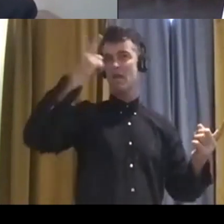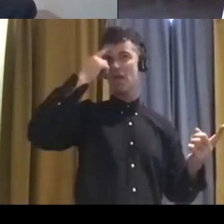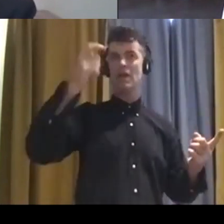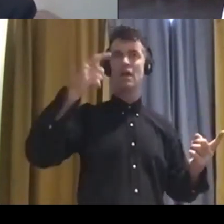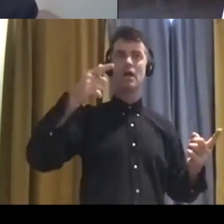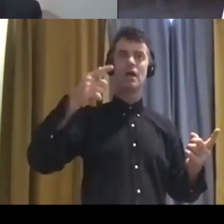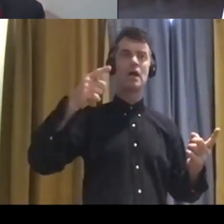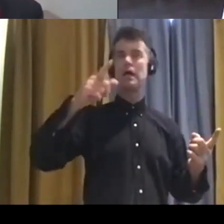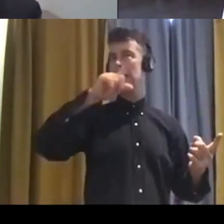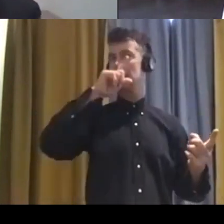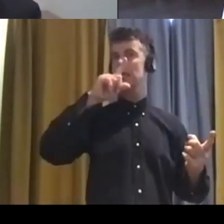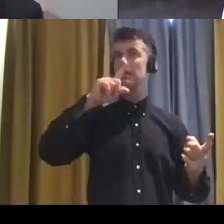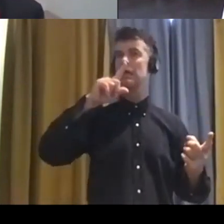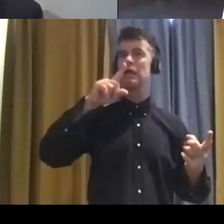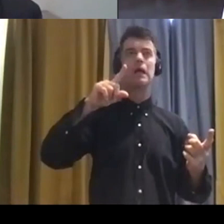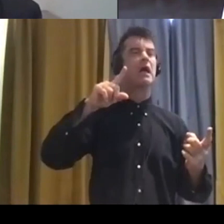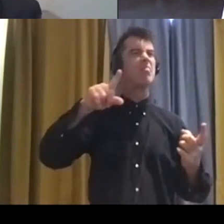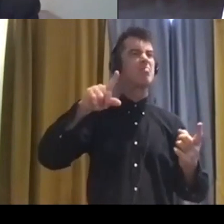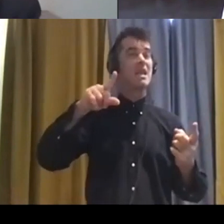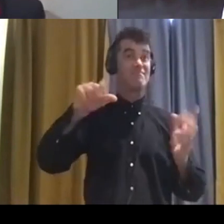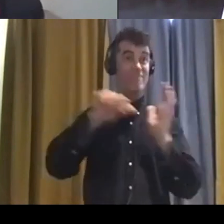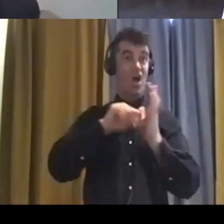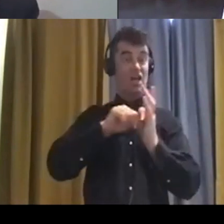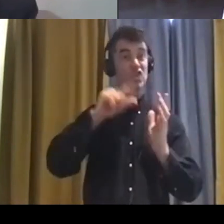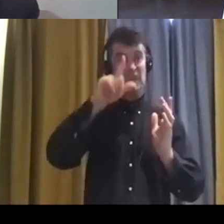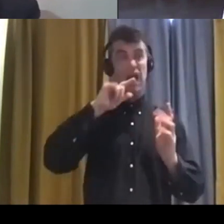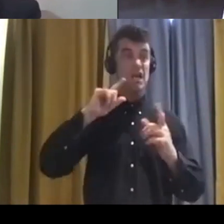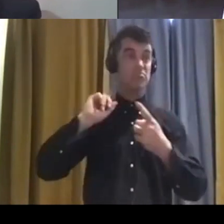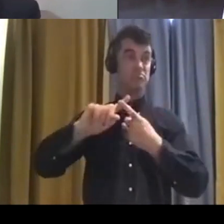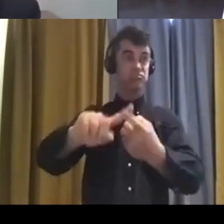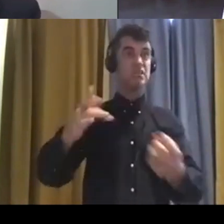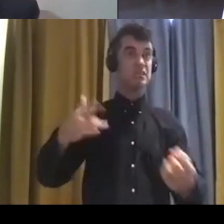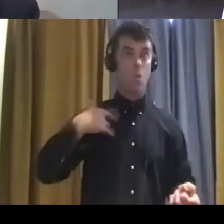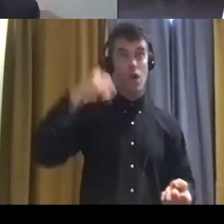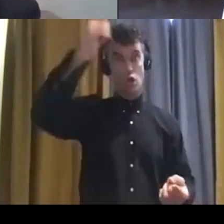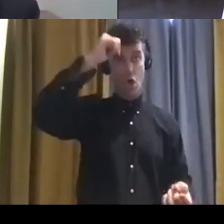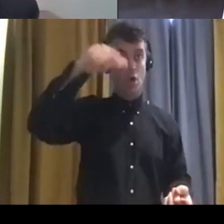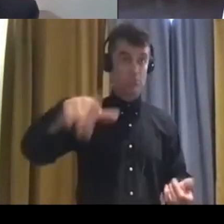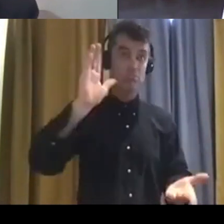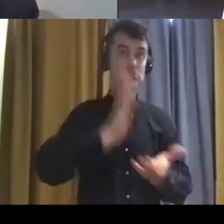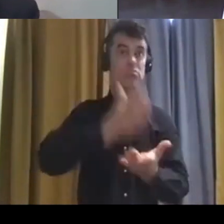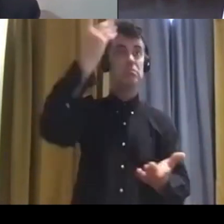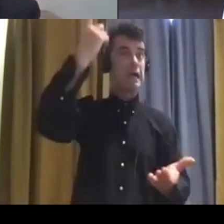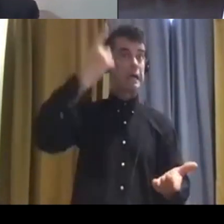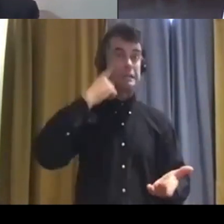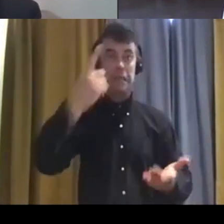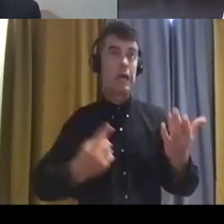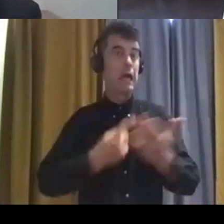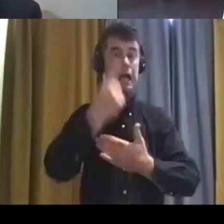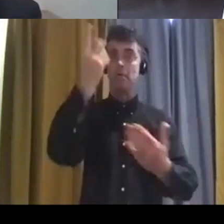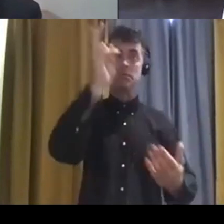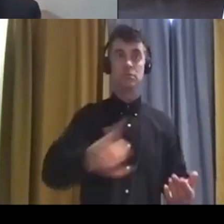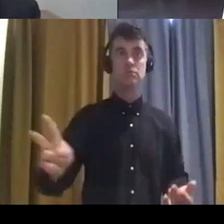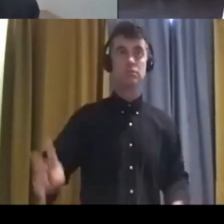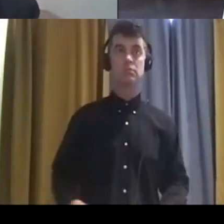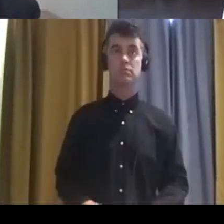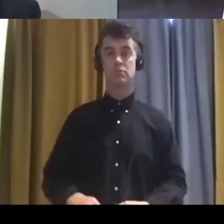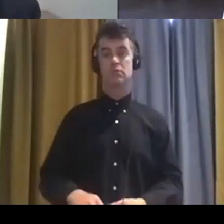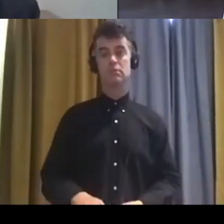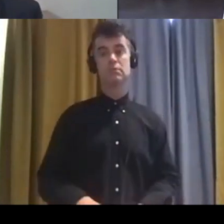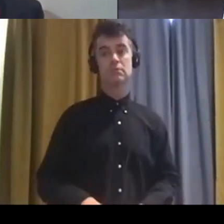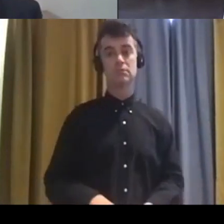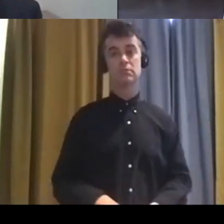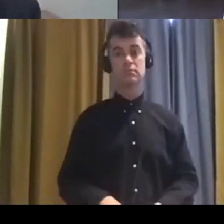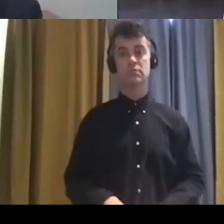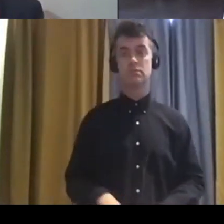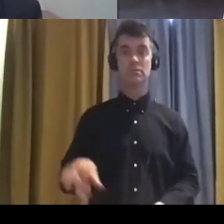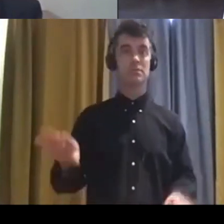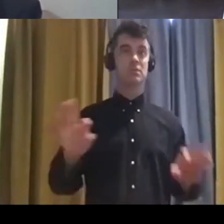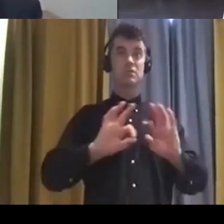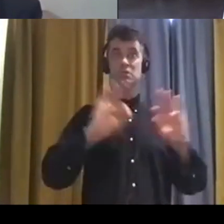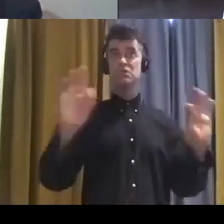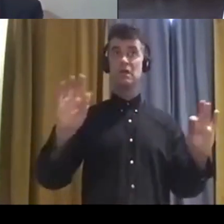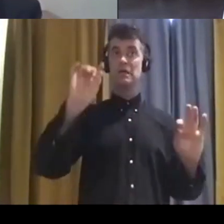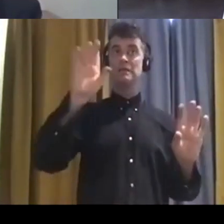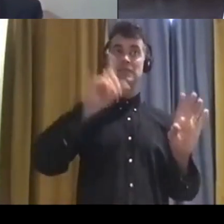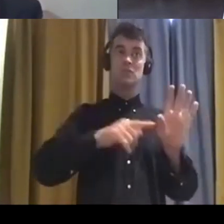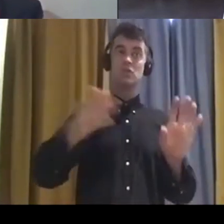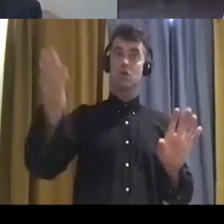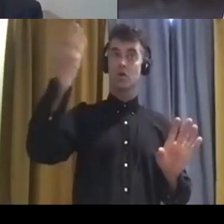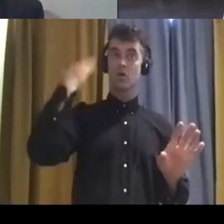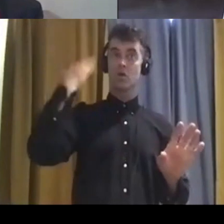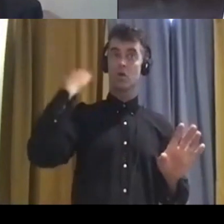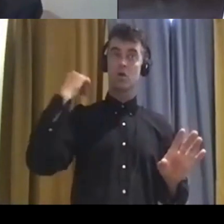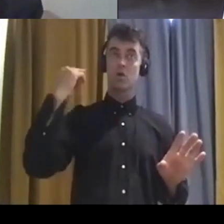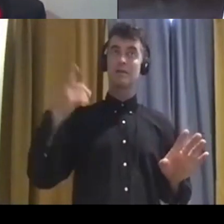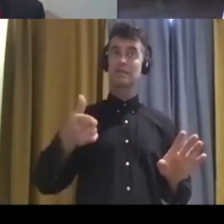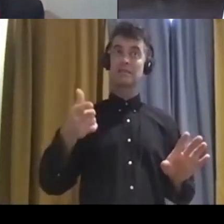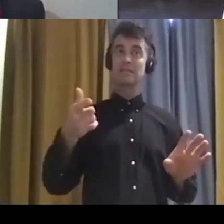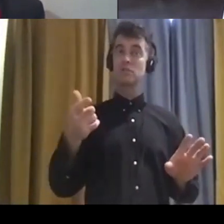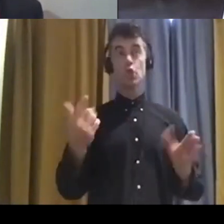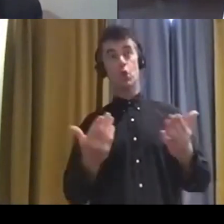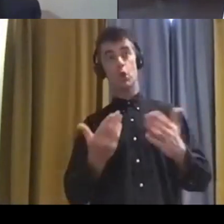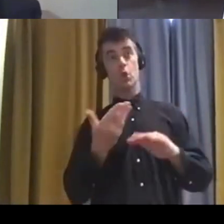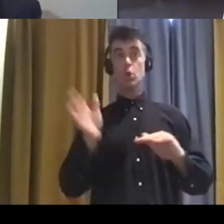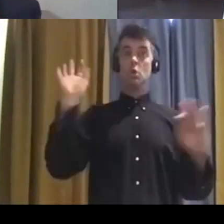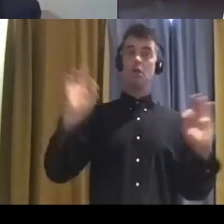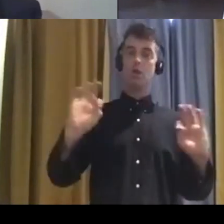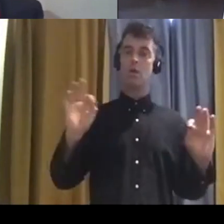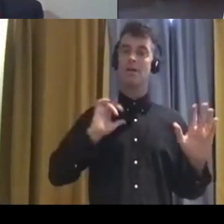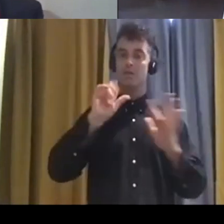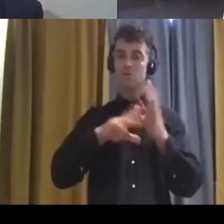of times right, this is not 10 years ago where this is a theory but we're doing it every